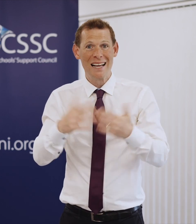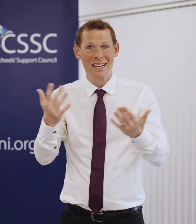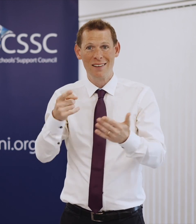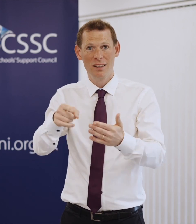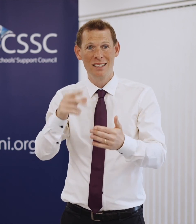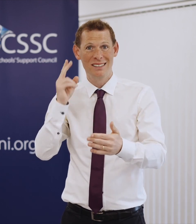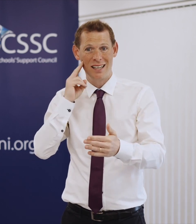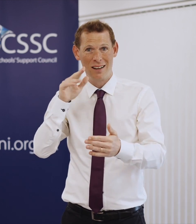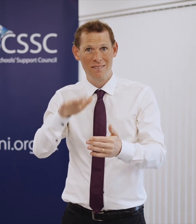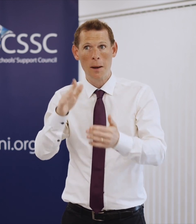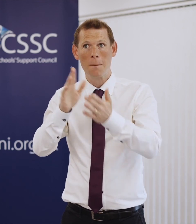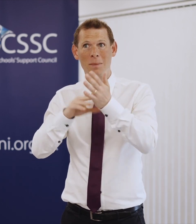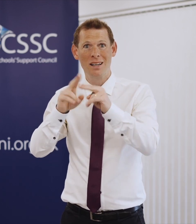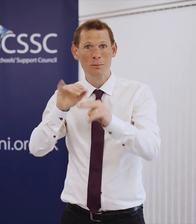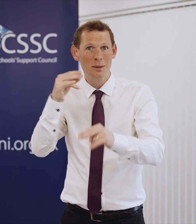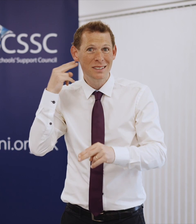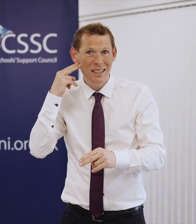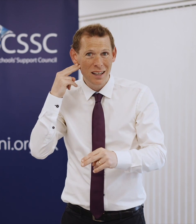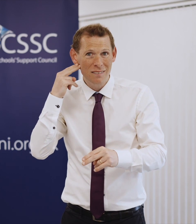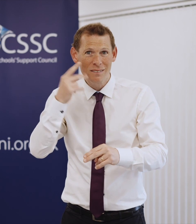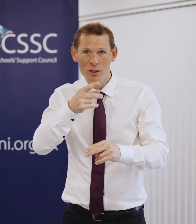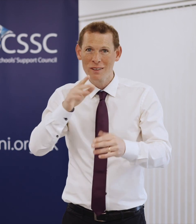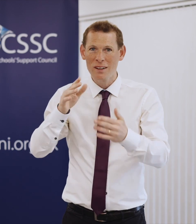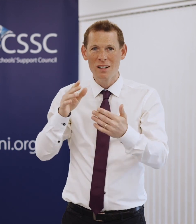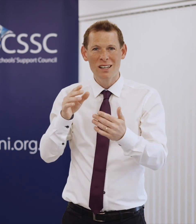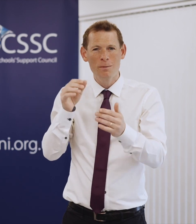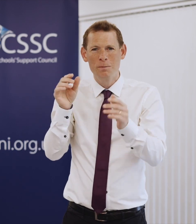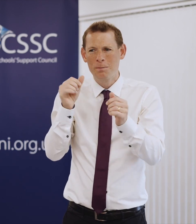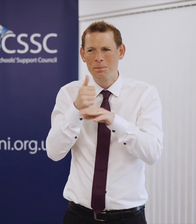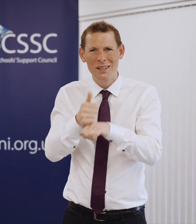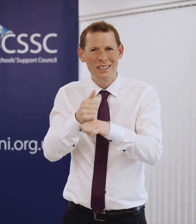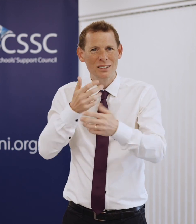conversation. If there's a friendly face there signing that then brilliant, and, if you perhaps,